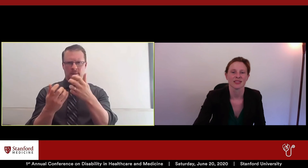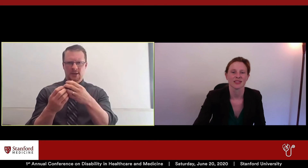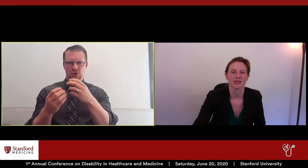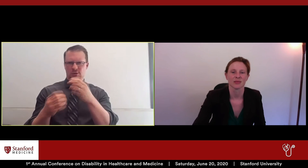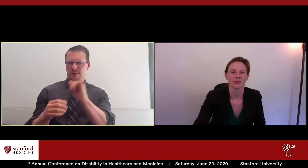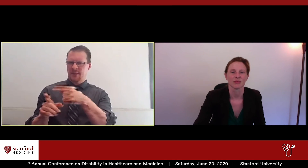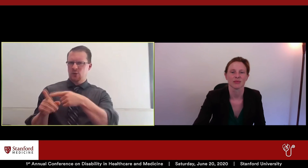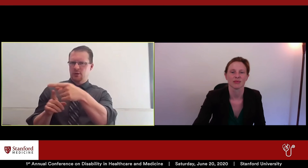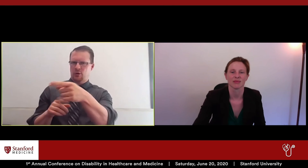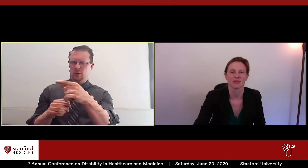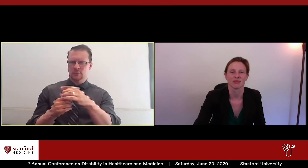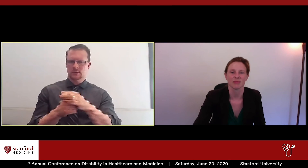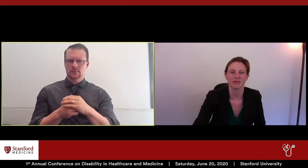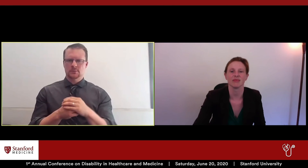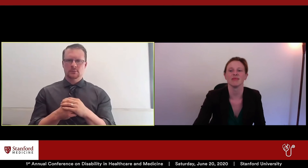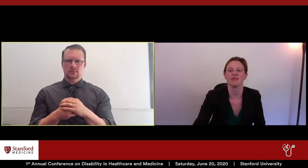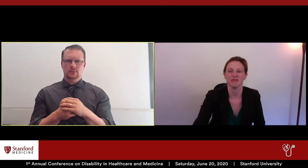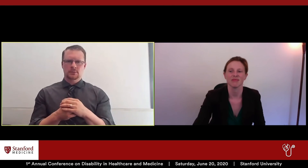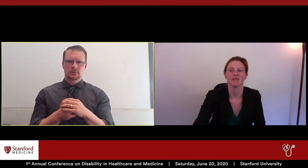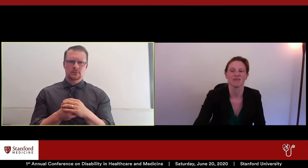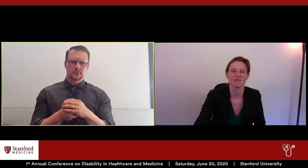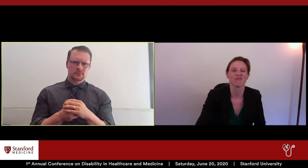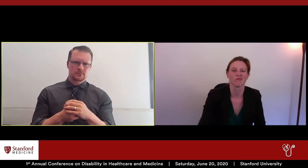their own interpreters and other combinations.